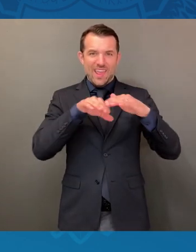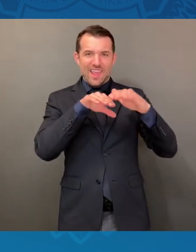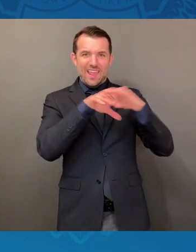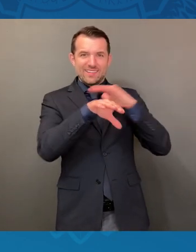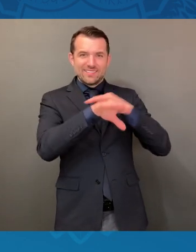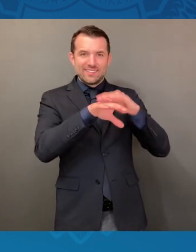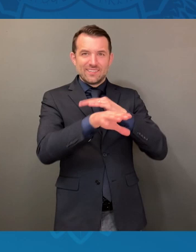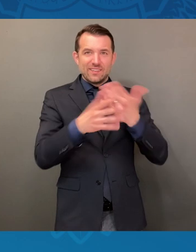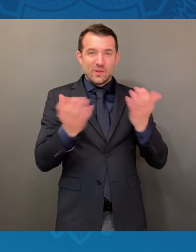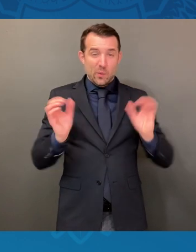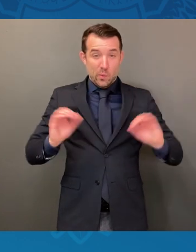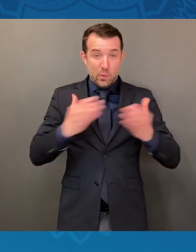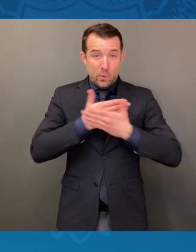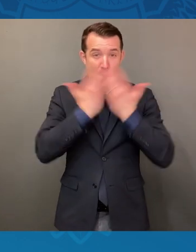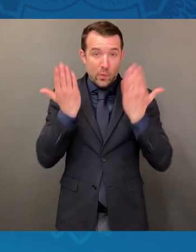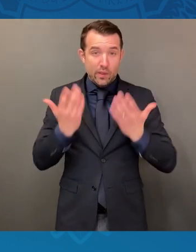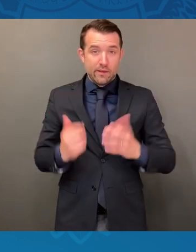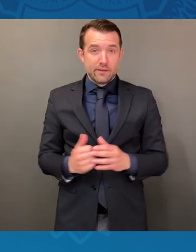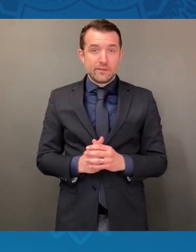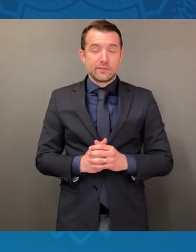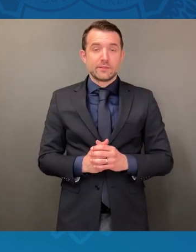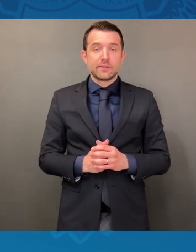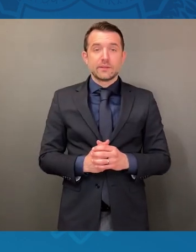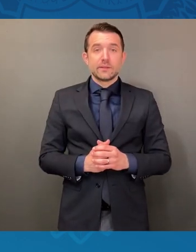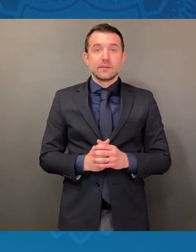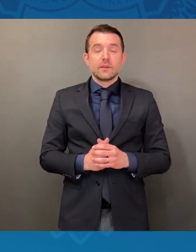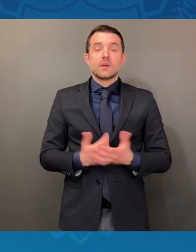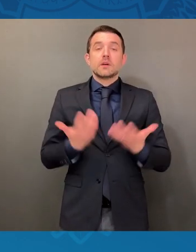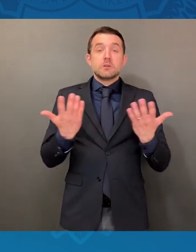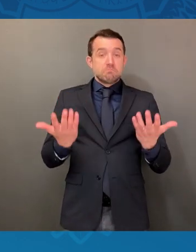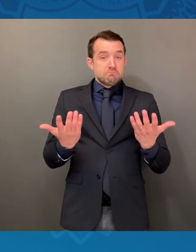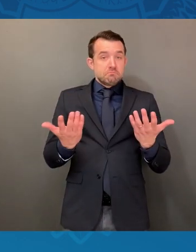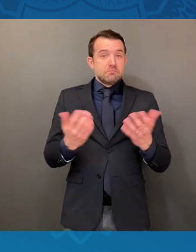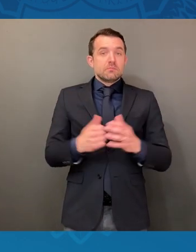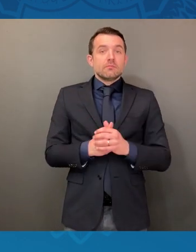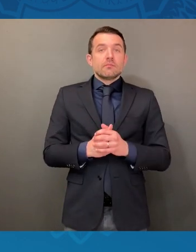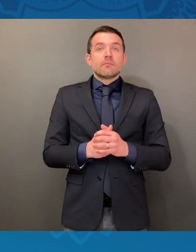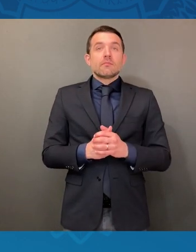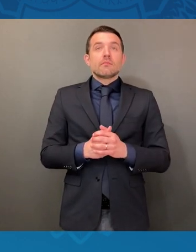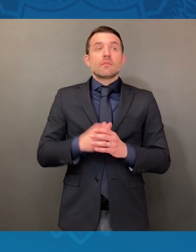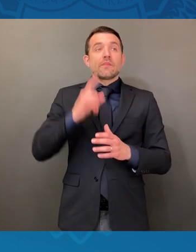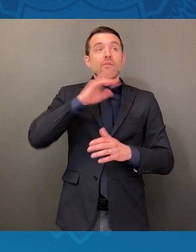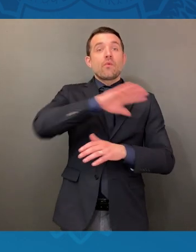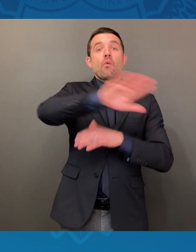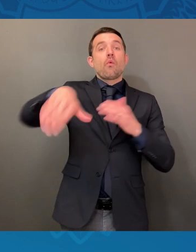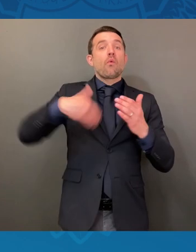Consider most of the households in our nation that have high speed internet receive